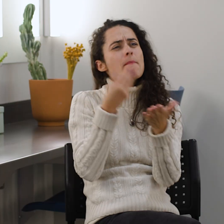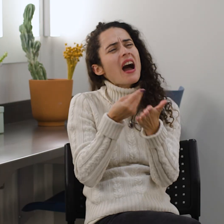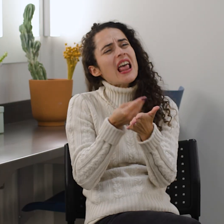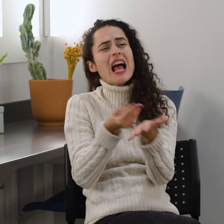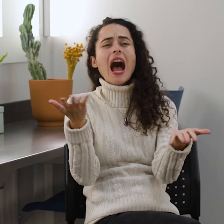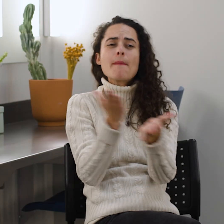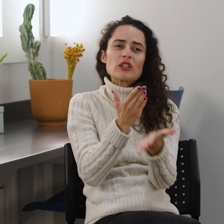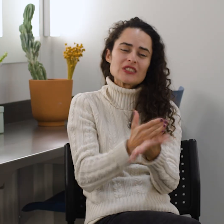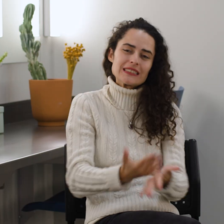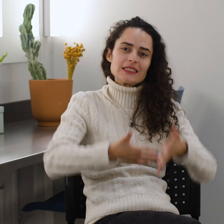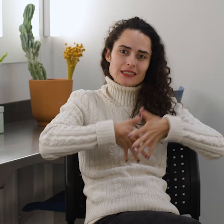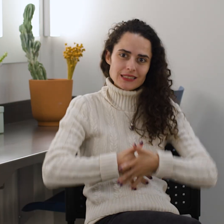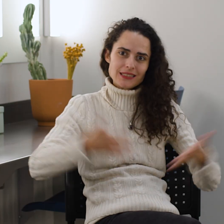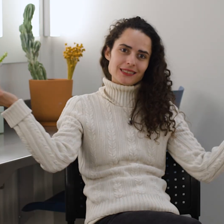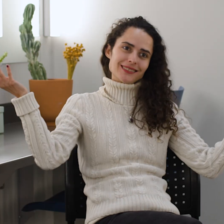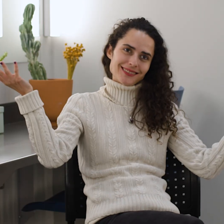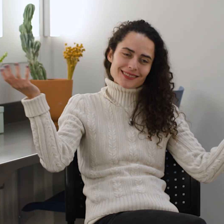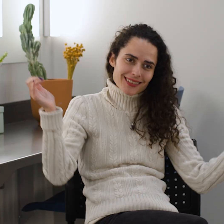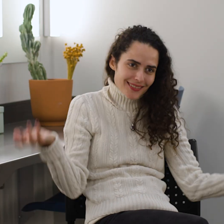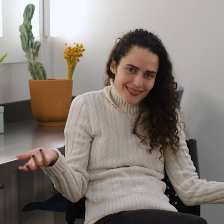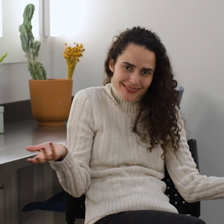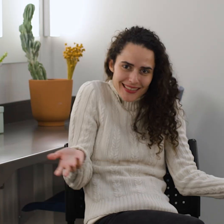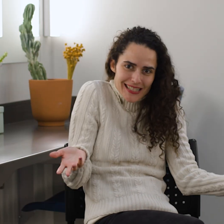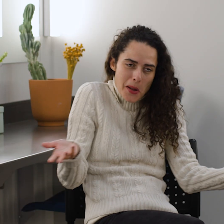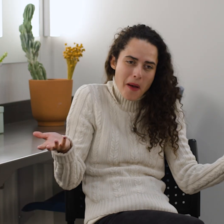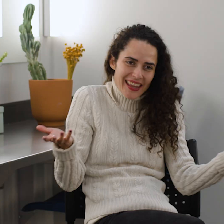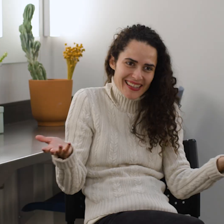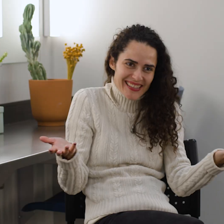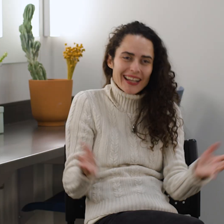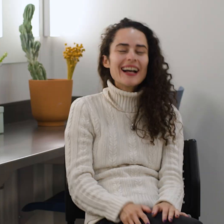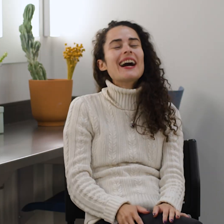They might say, “But we don’t have the money in the budget.” ...So what?